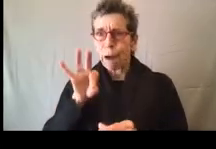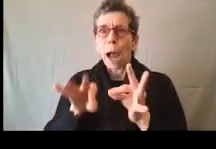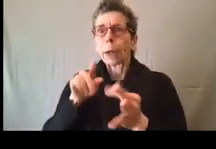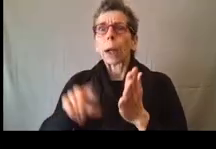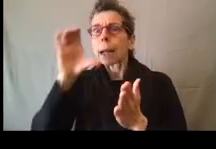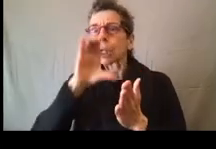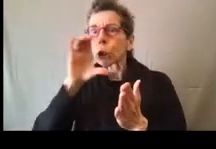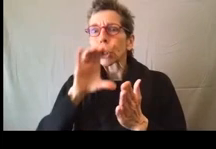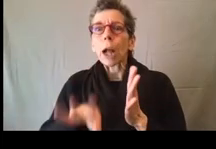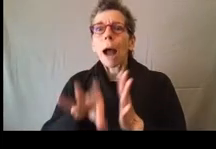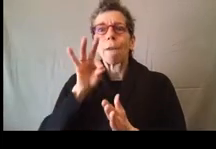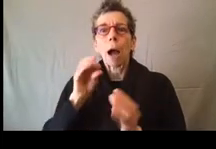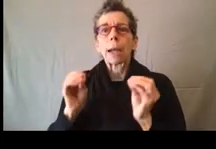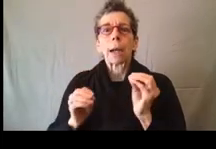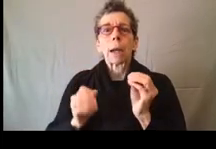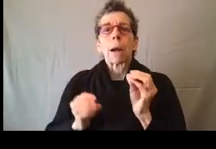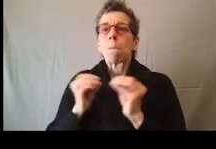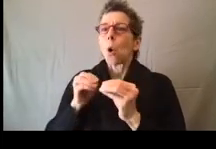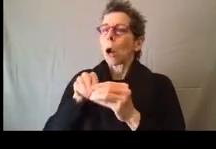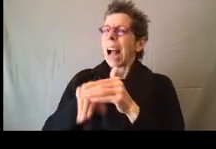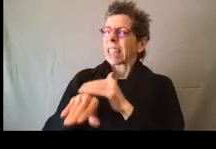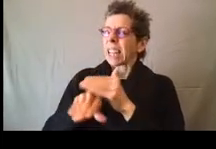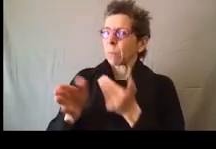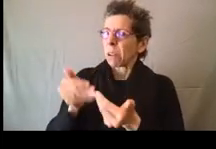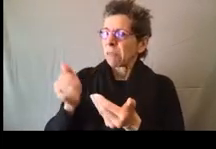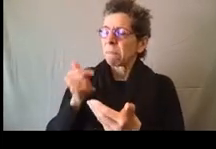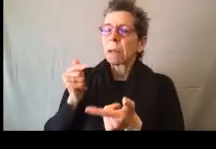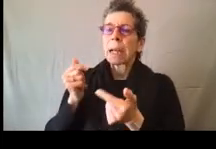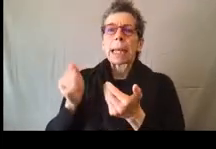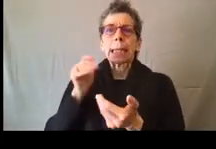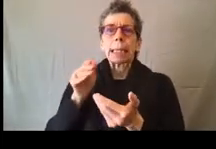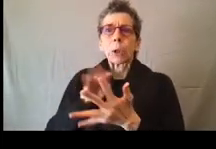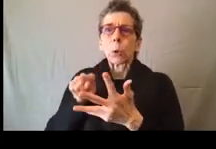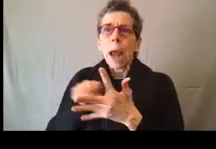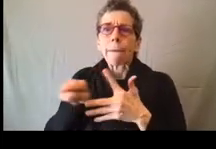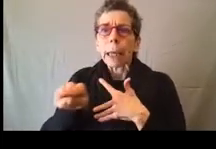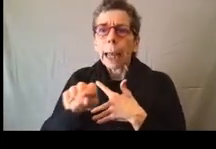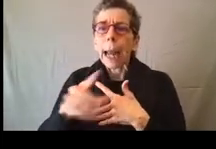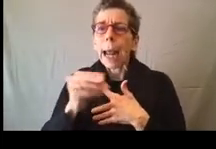is the most accessible, comprehensive, easy to navigate and engaging tool, which will